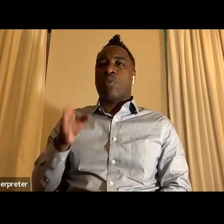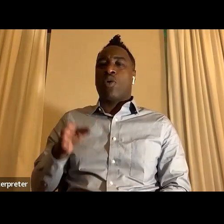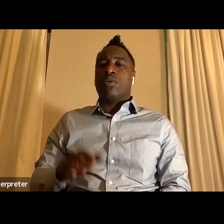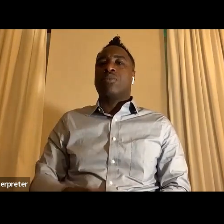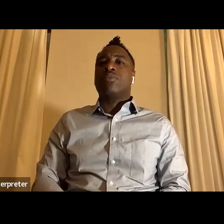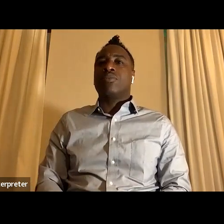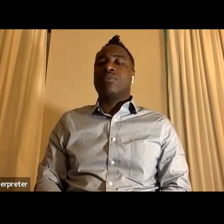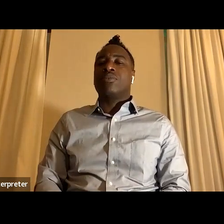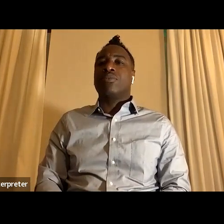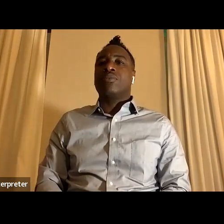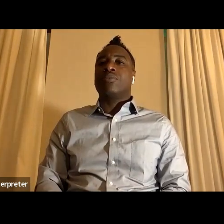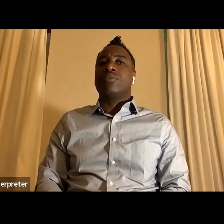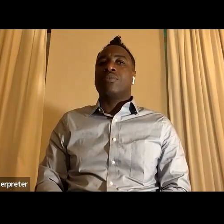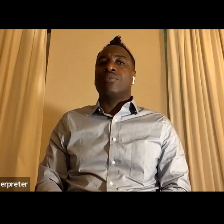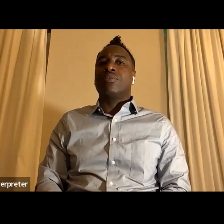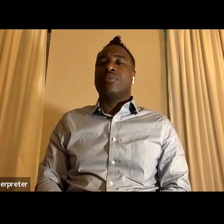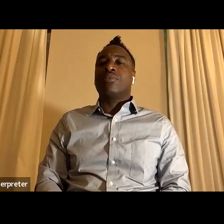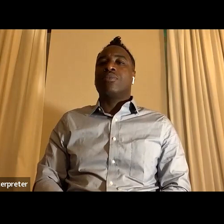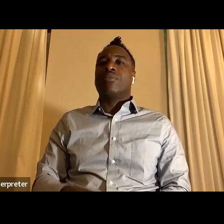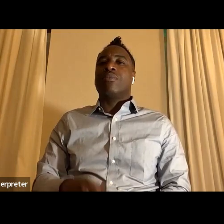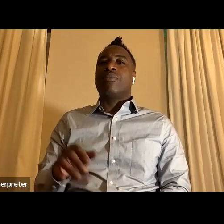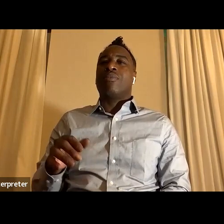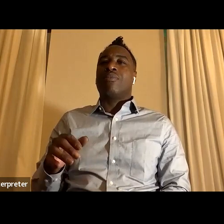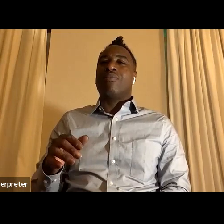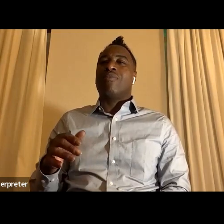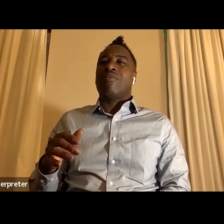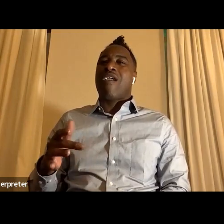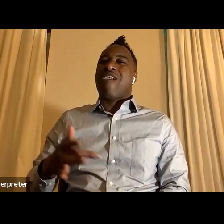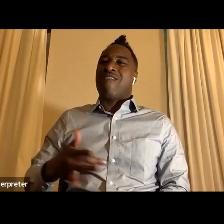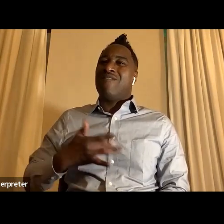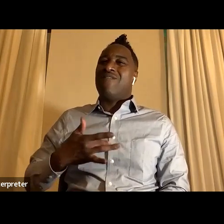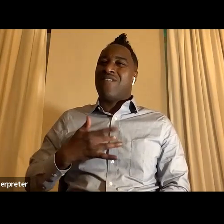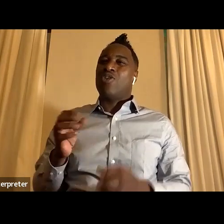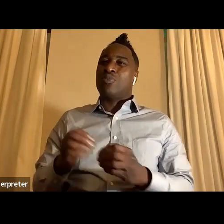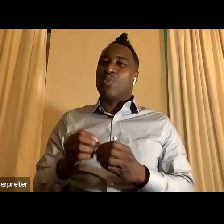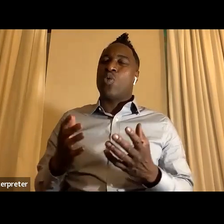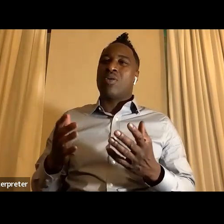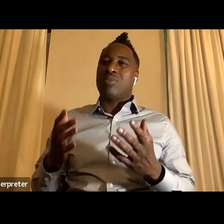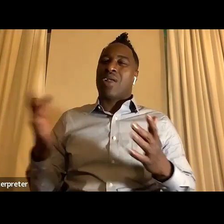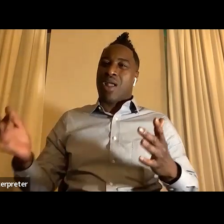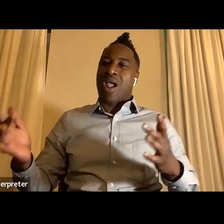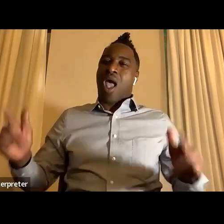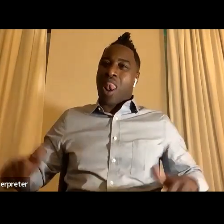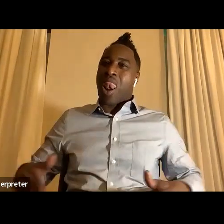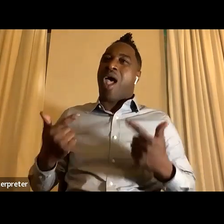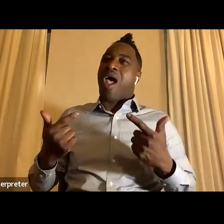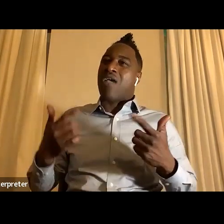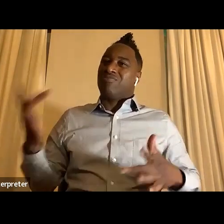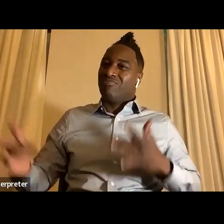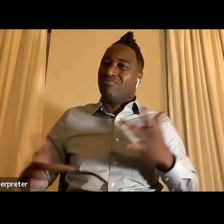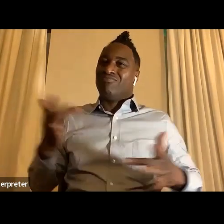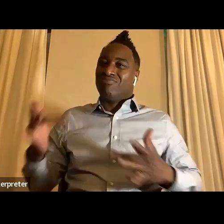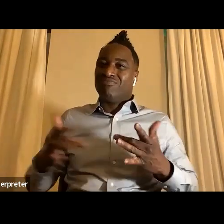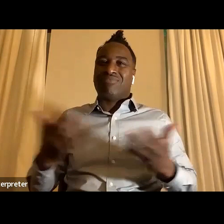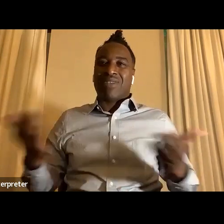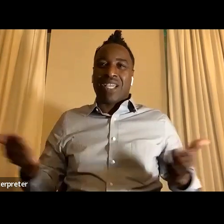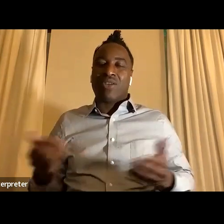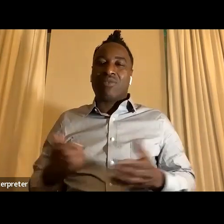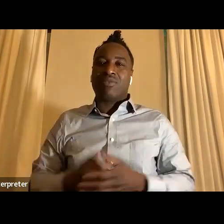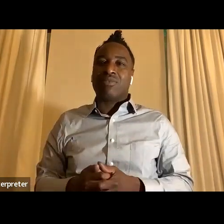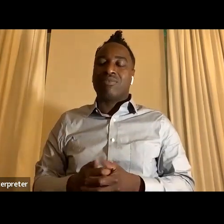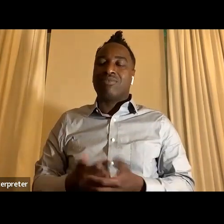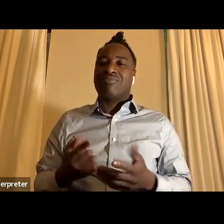kind of like I feel more lively to me, as I say, I can't really reference because